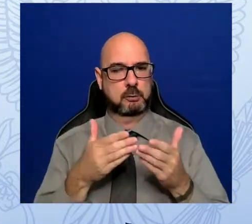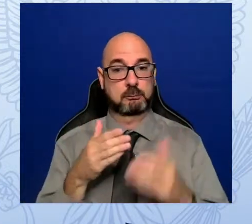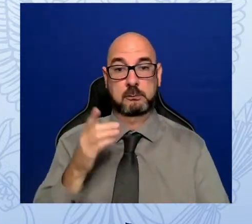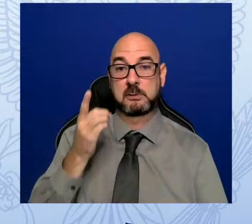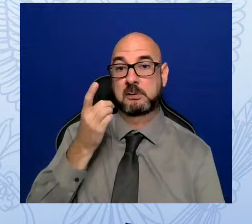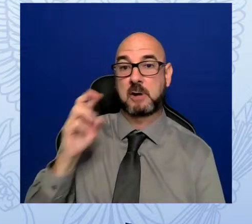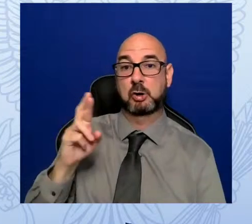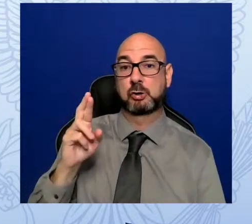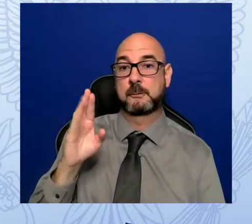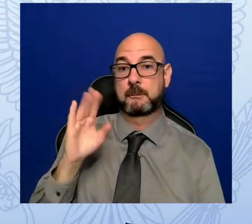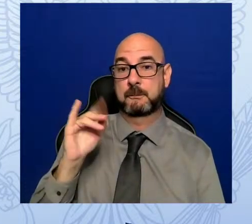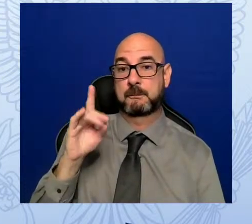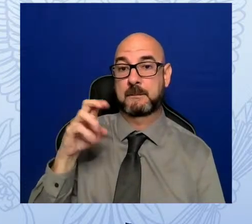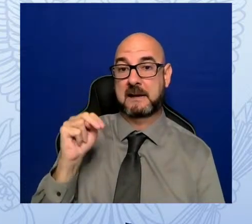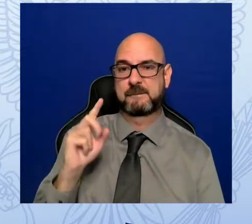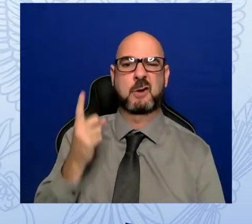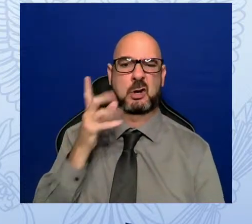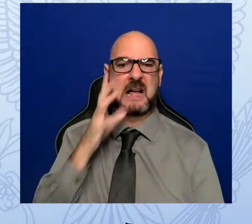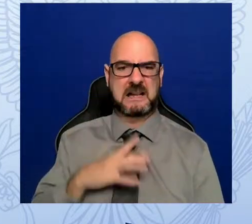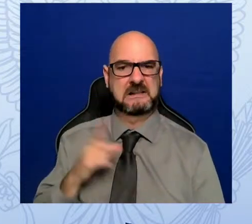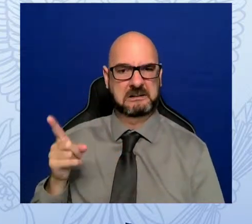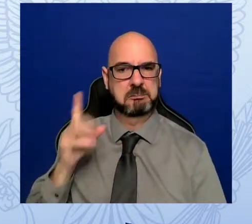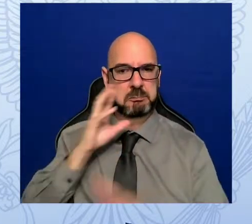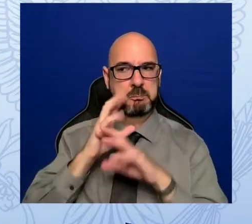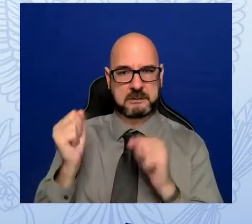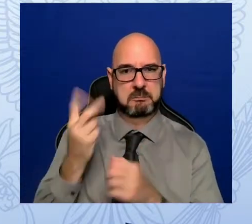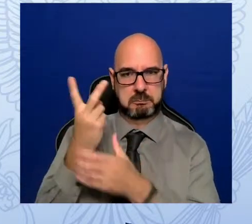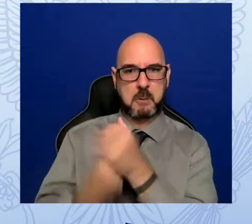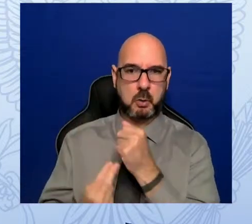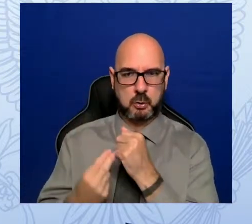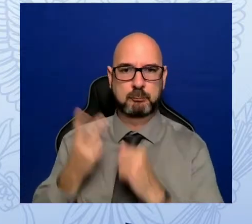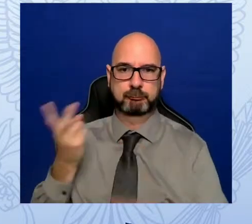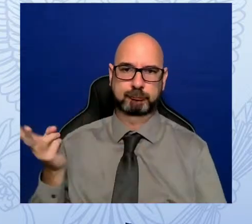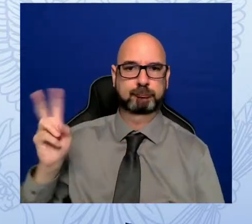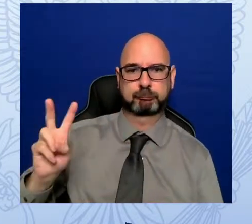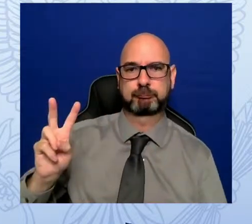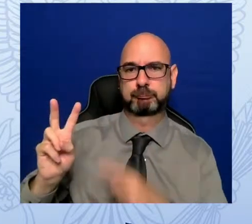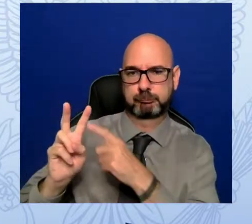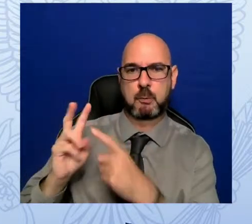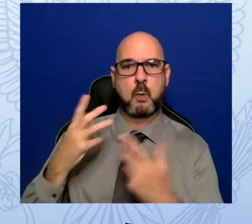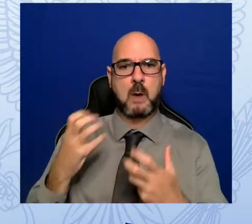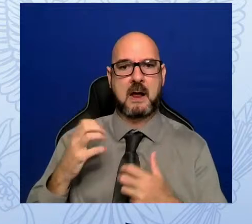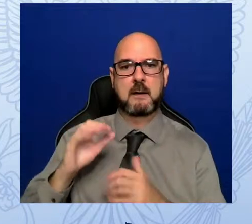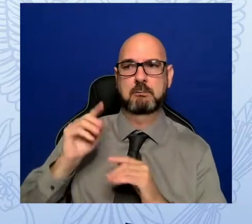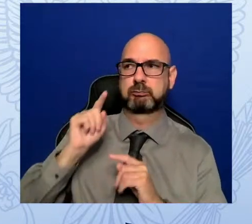are ensuring that we over at VA get your back. So it's my honor, to,